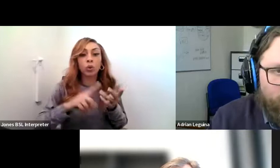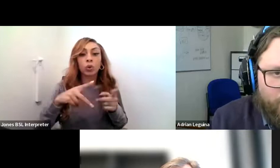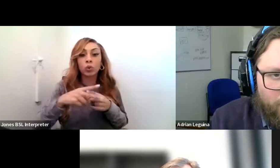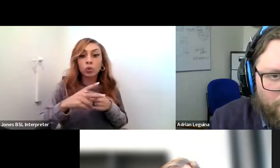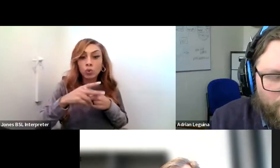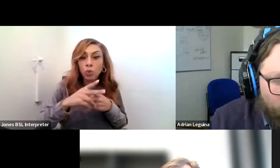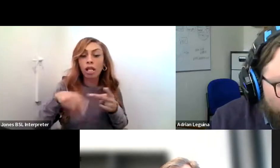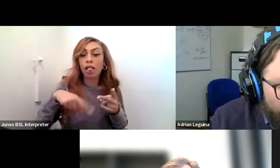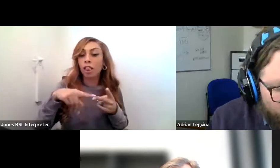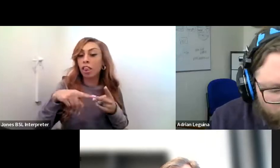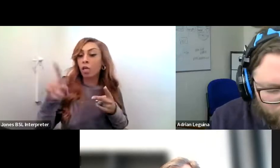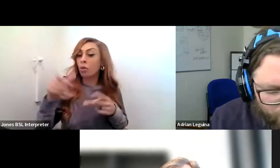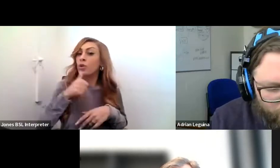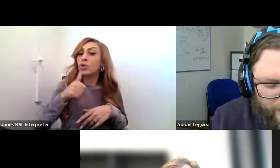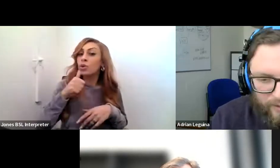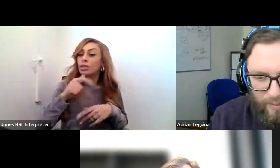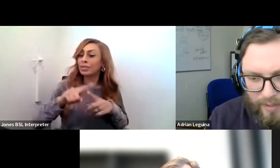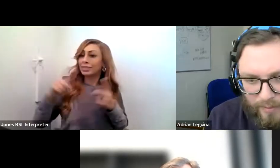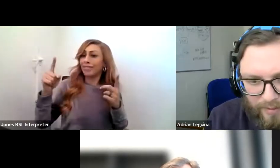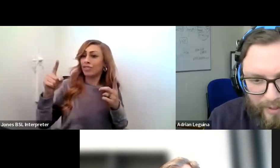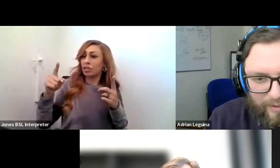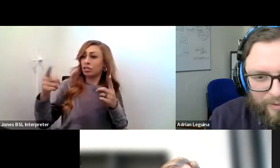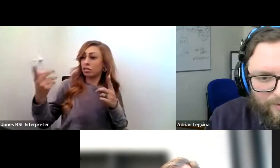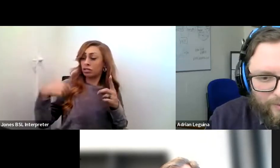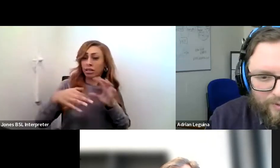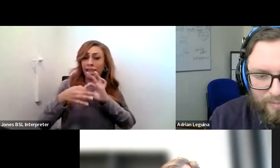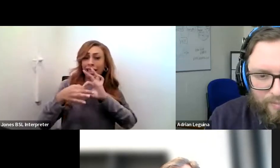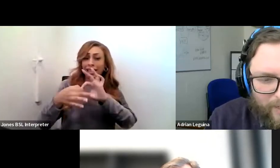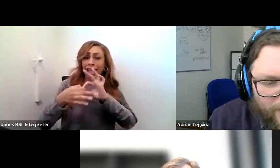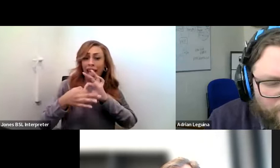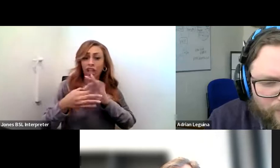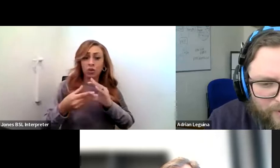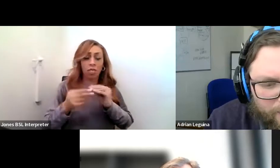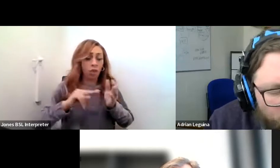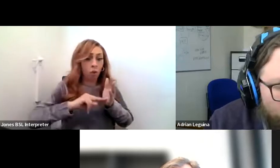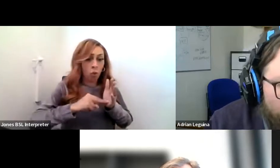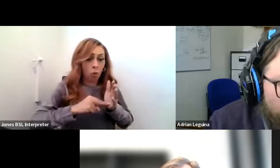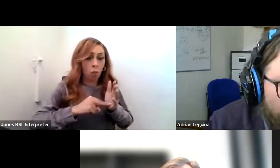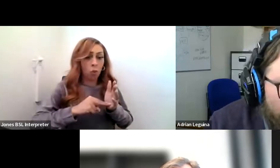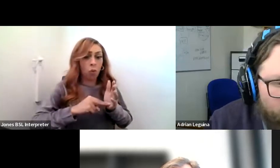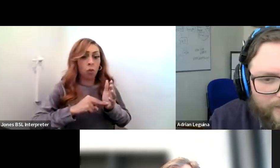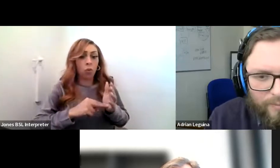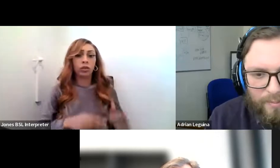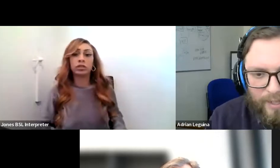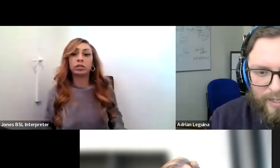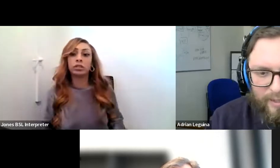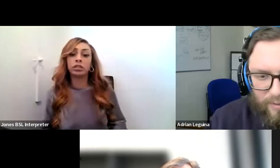so it's very different to engage with organisations using perhaps tools that are more traditionally associated with marketing,